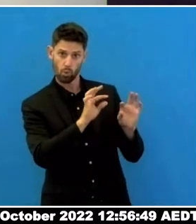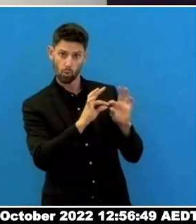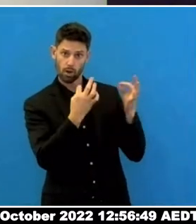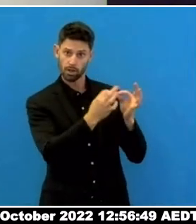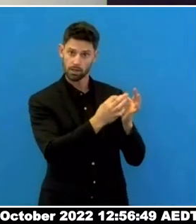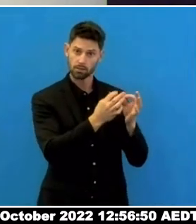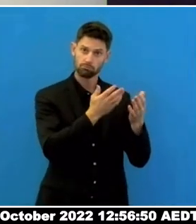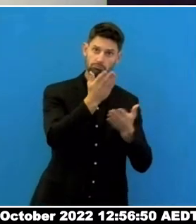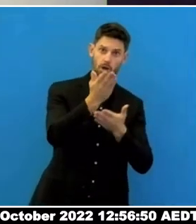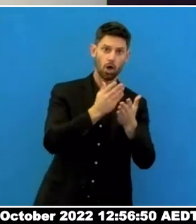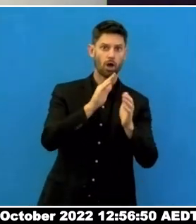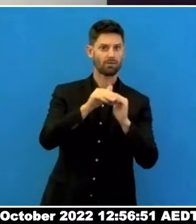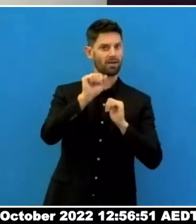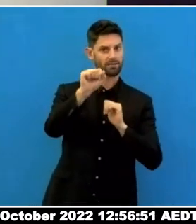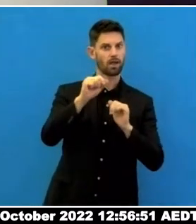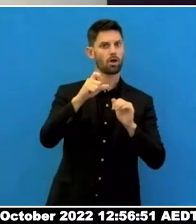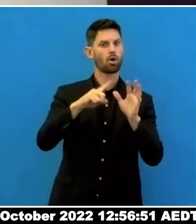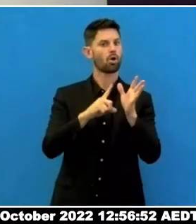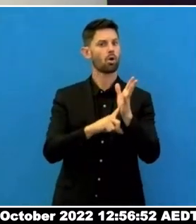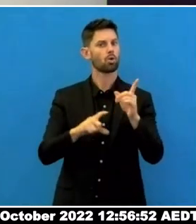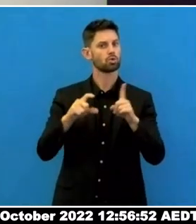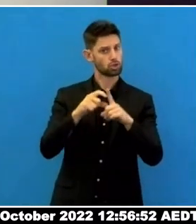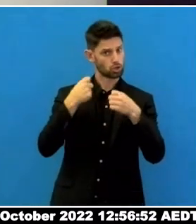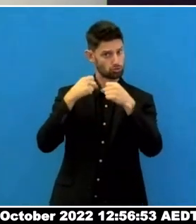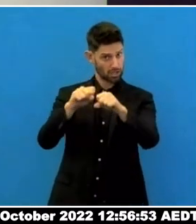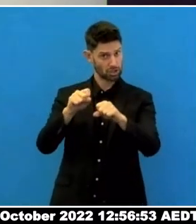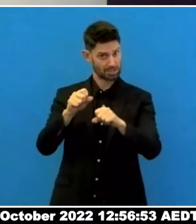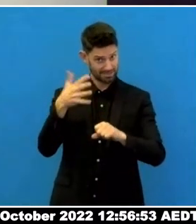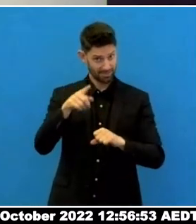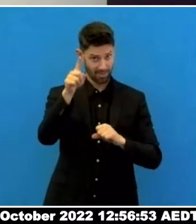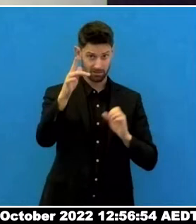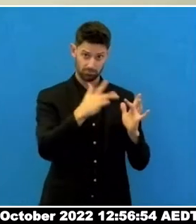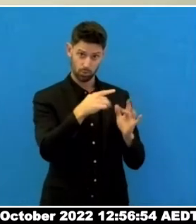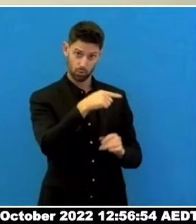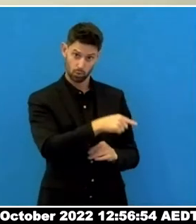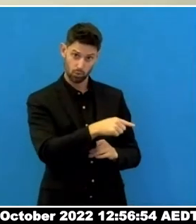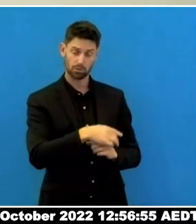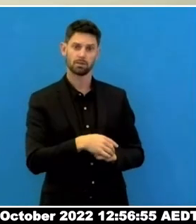on the development of their CaLD strategy? Not that I'm aware of.